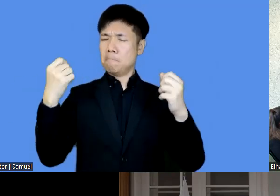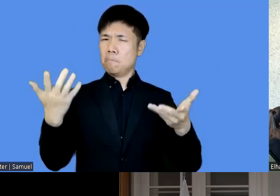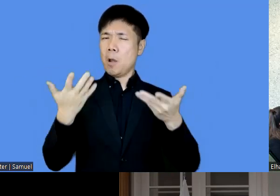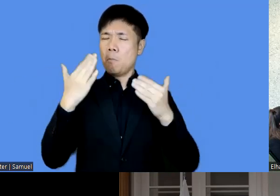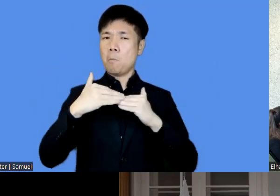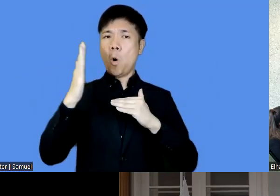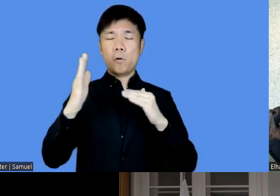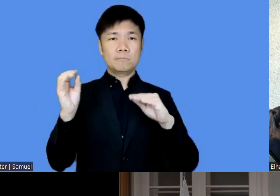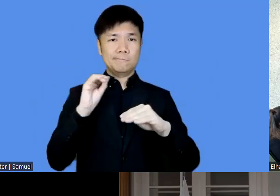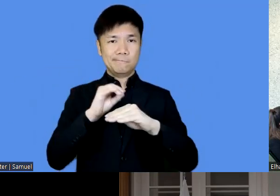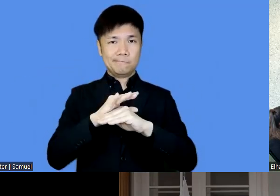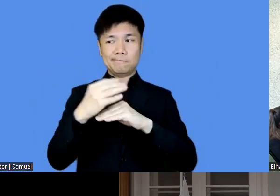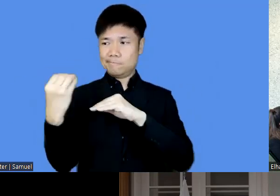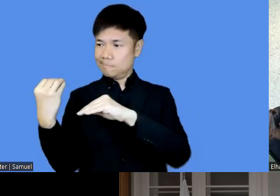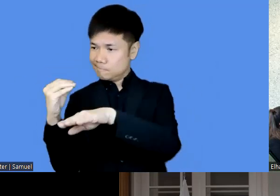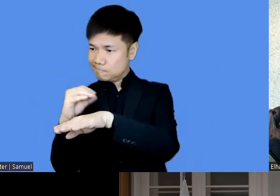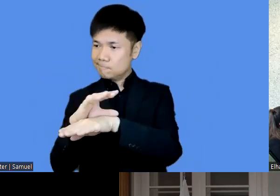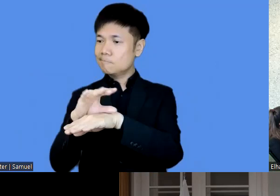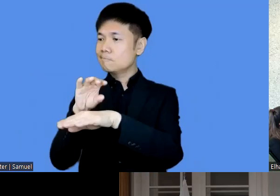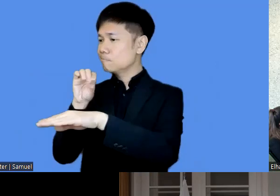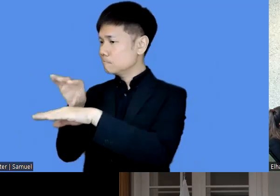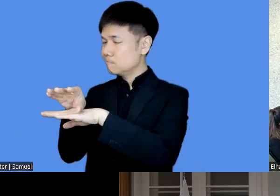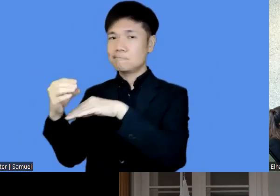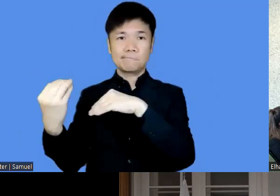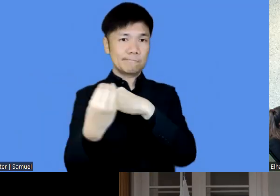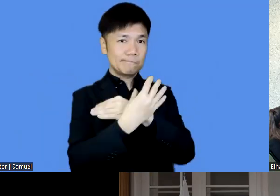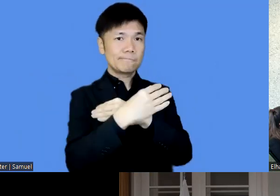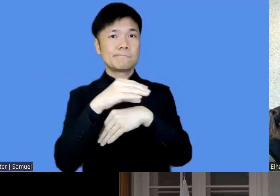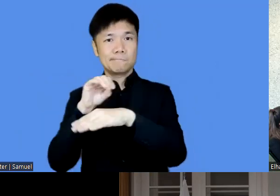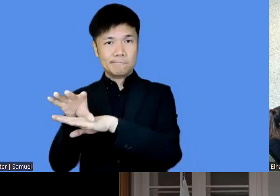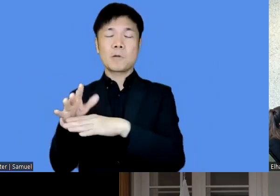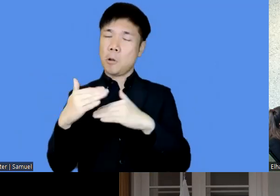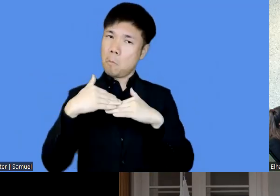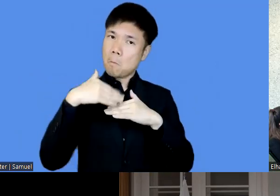Understanding we use the convening powers of these organisations with the help of IDA